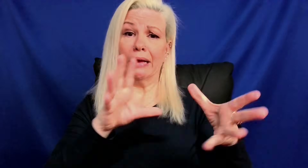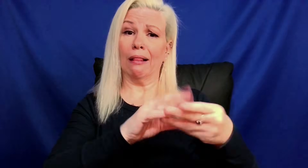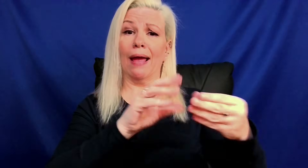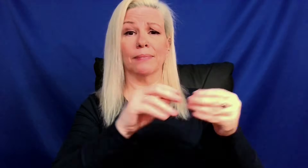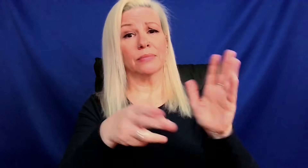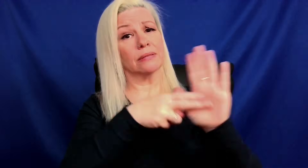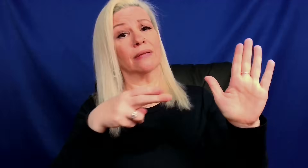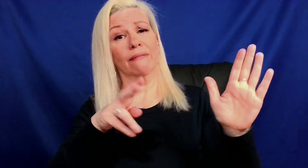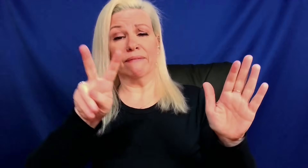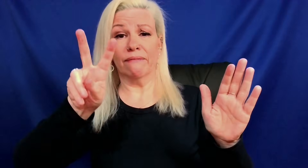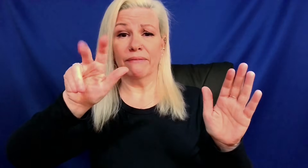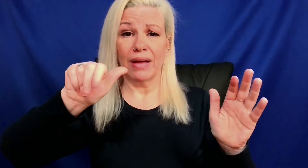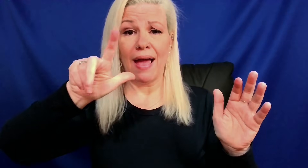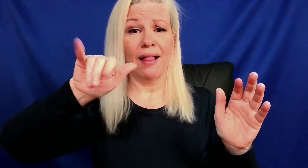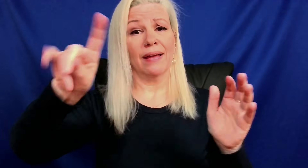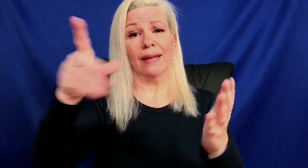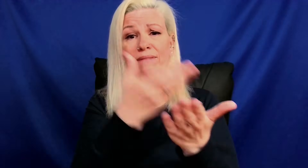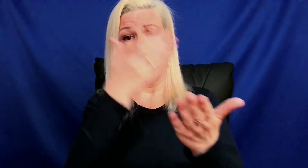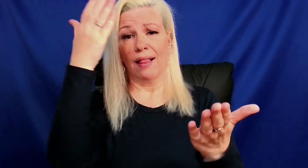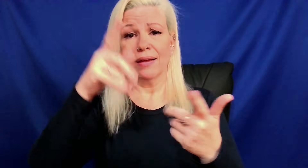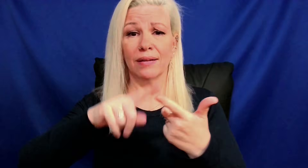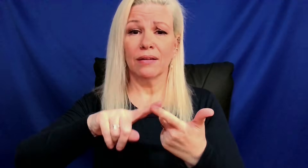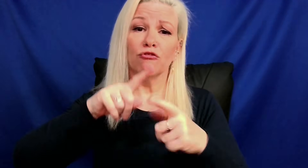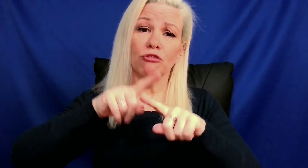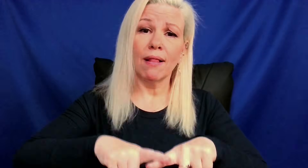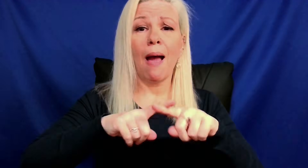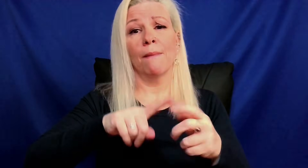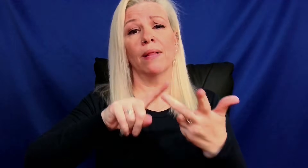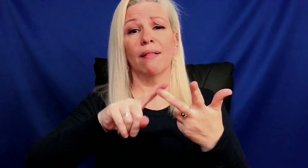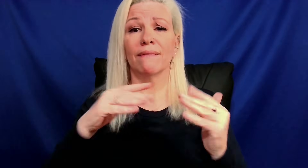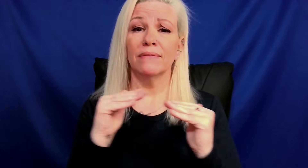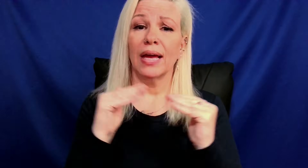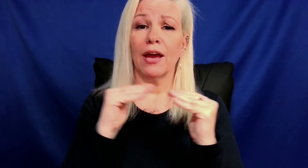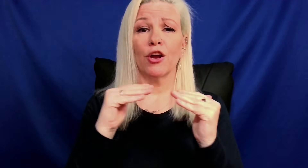reliable, fair, and professional.